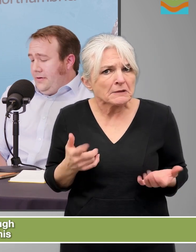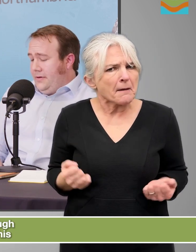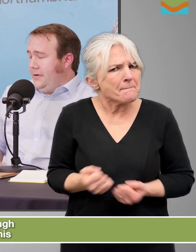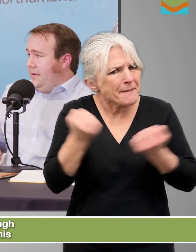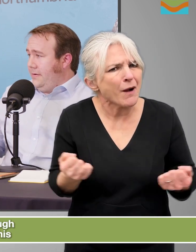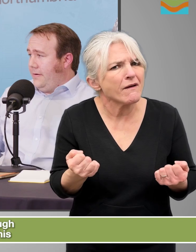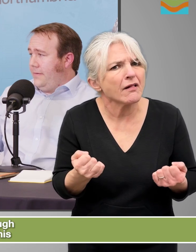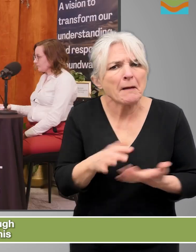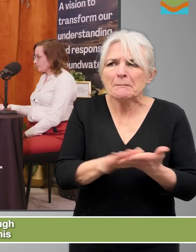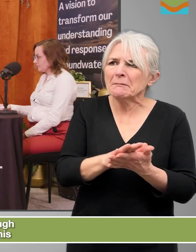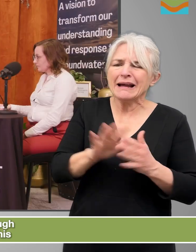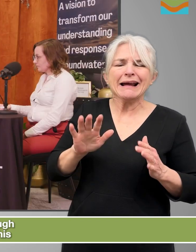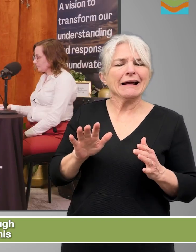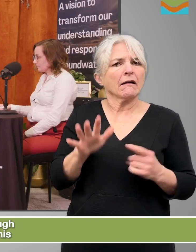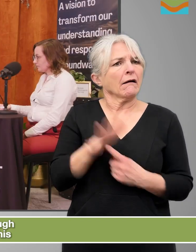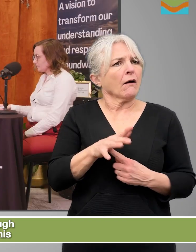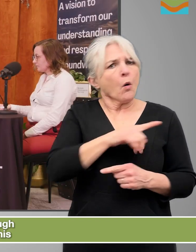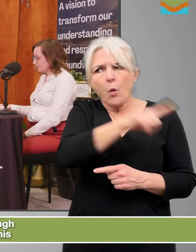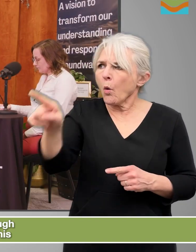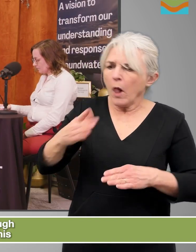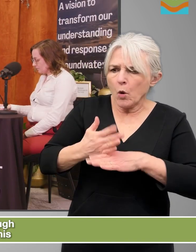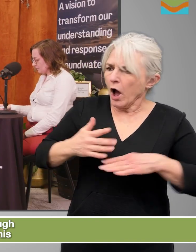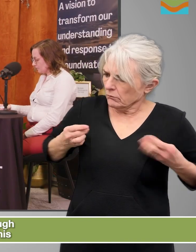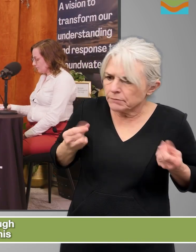I agree. The next step though is, and we've discussed this